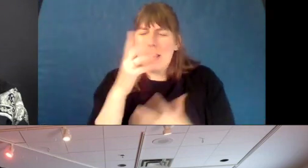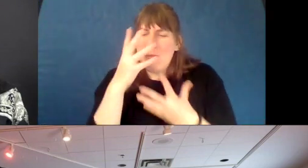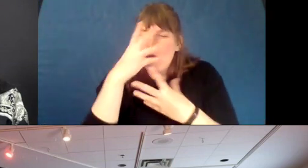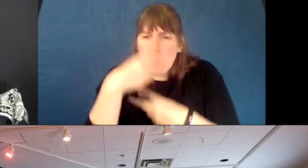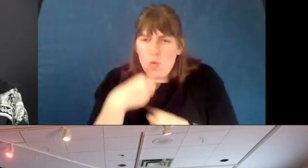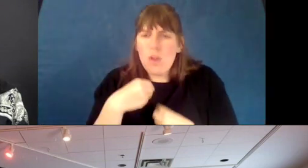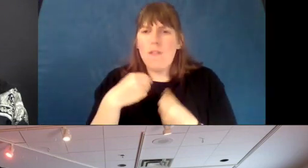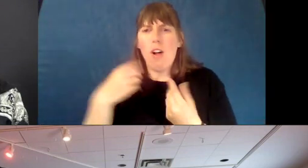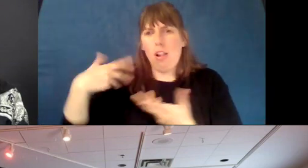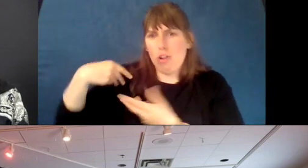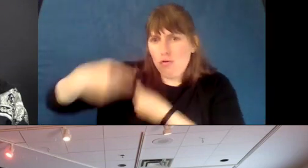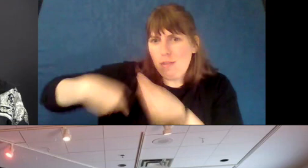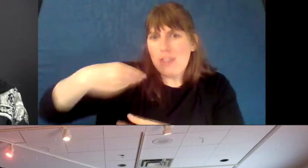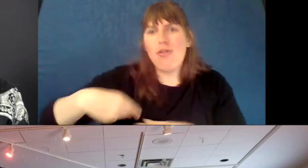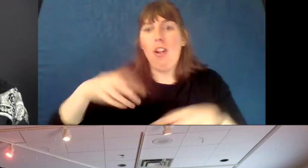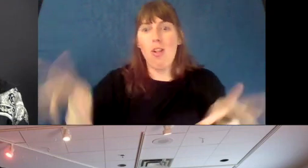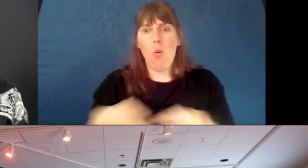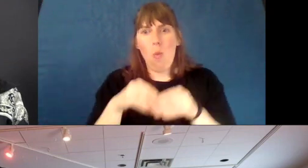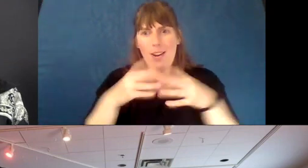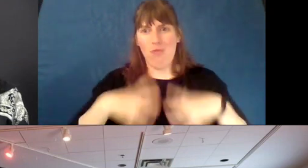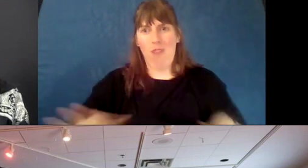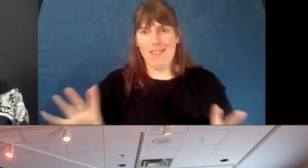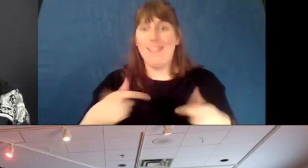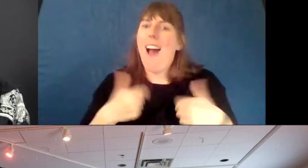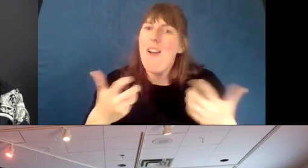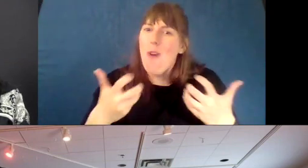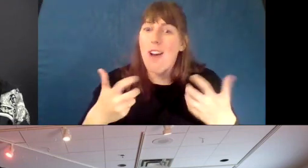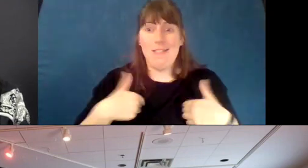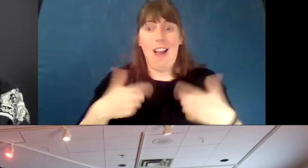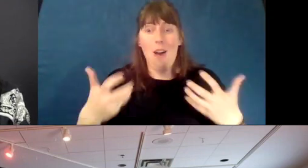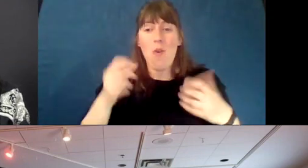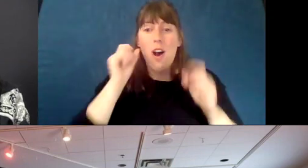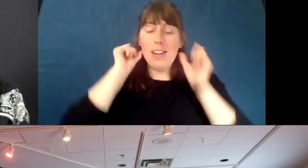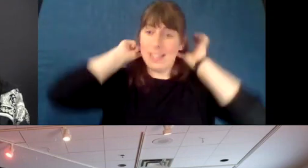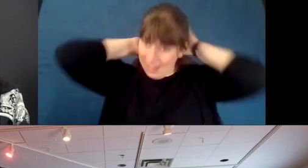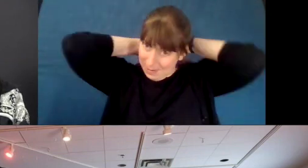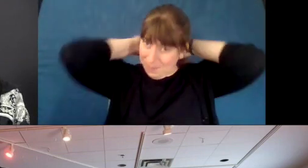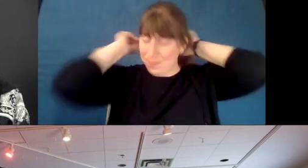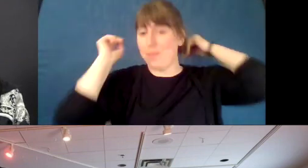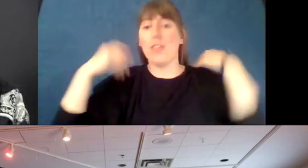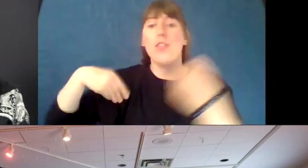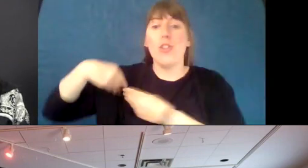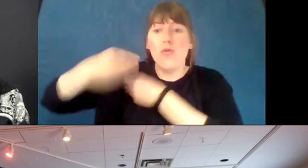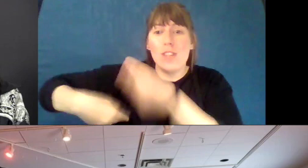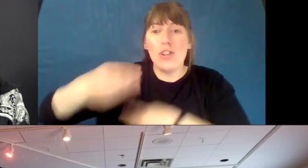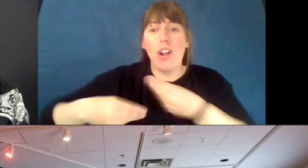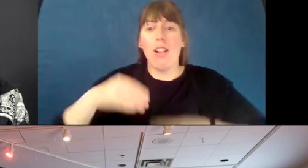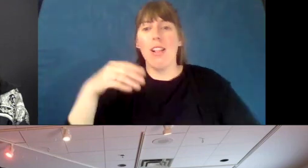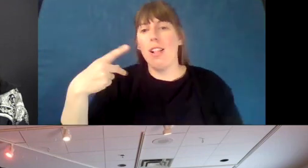traditional wedding gown. I wanted to be draped in a traditional Sikh Punjabi wedding gown, and Nancy